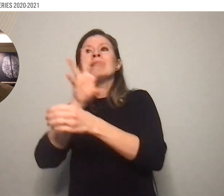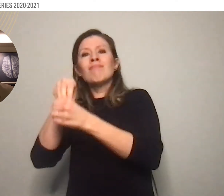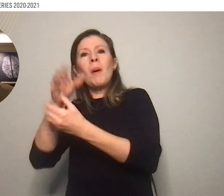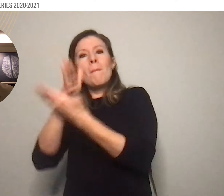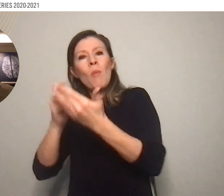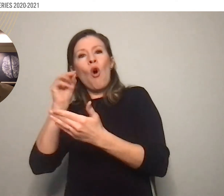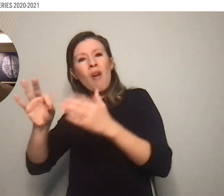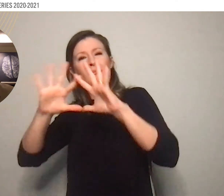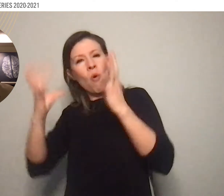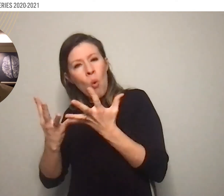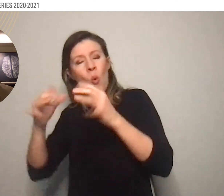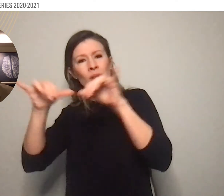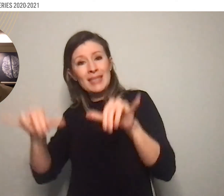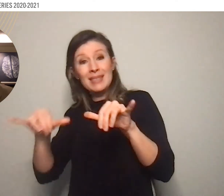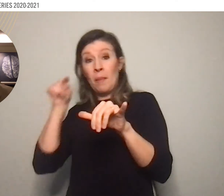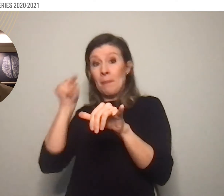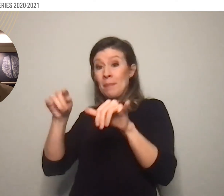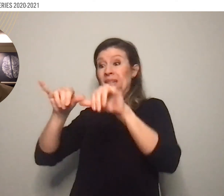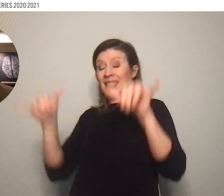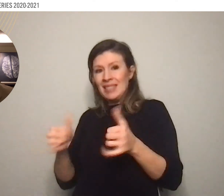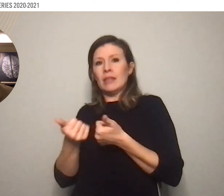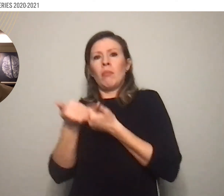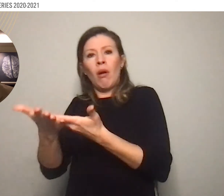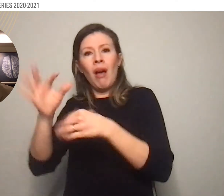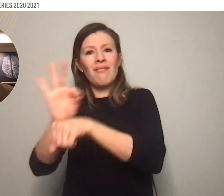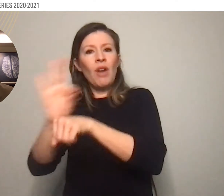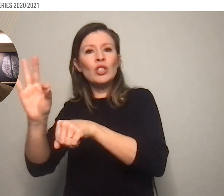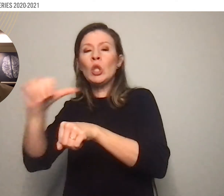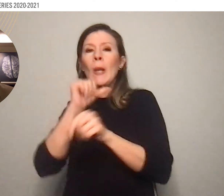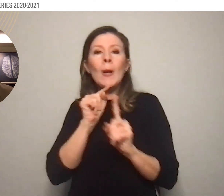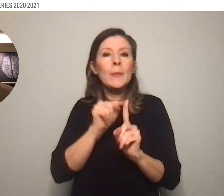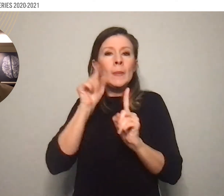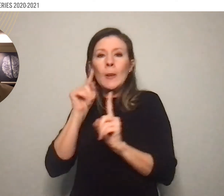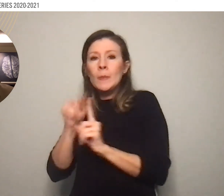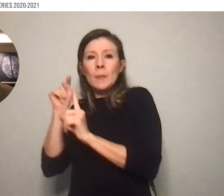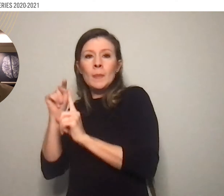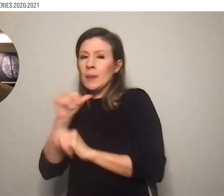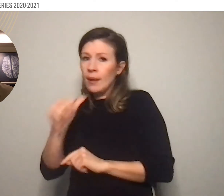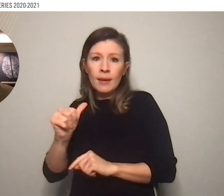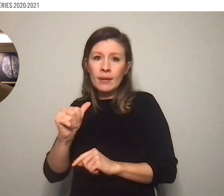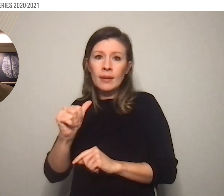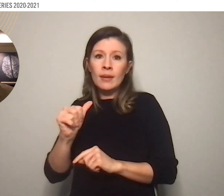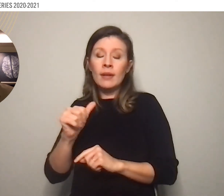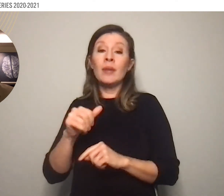And it's, it's the system that drives function not any given specific entity. In addition, neuroimaging,